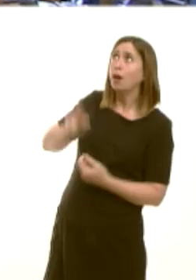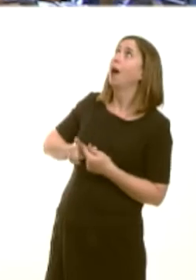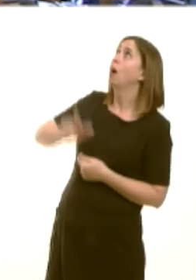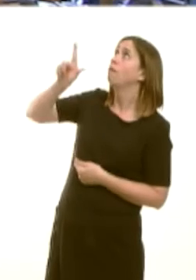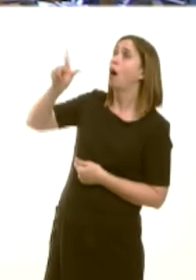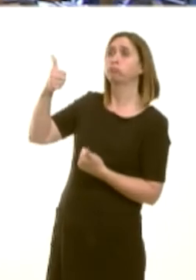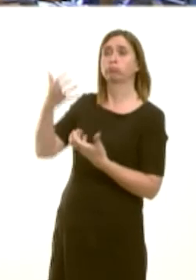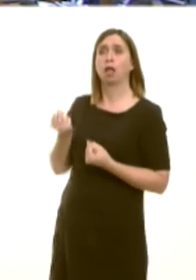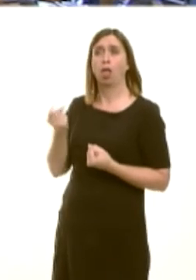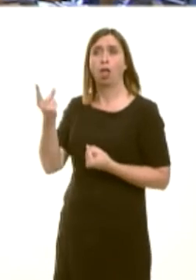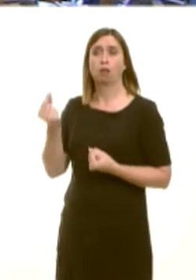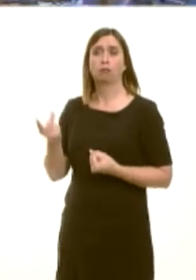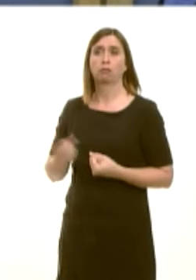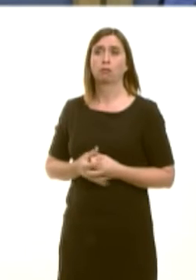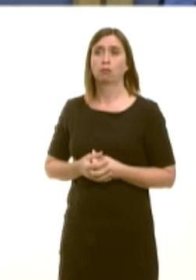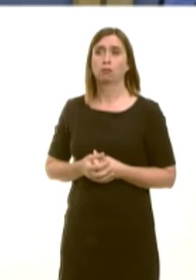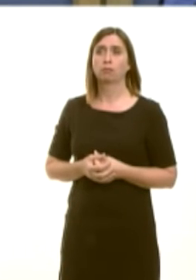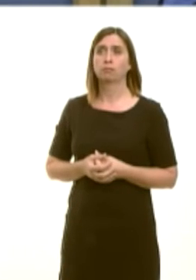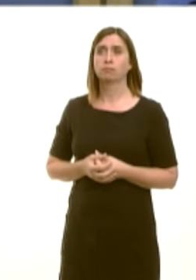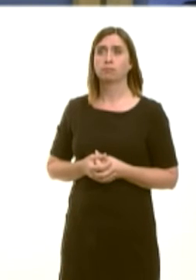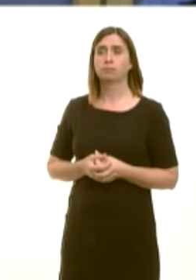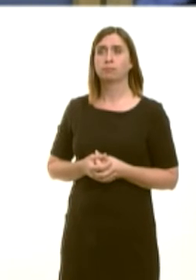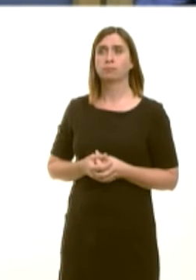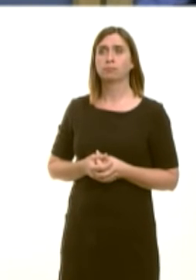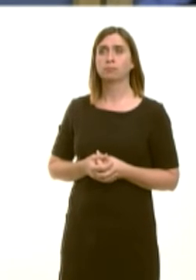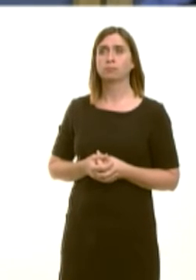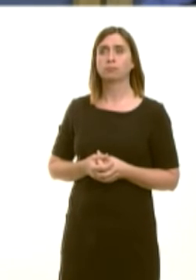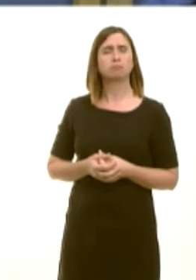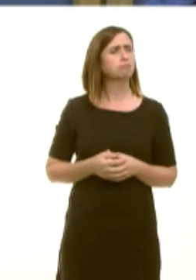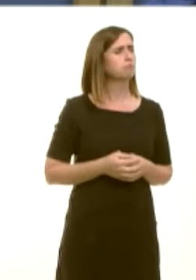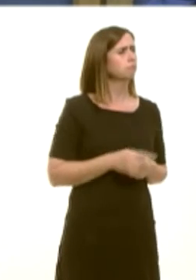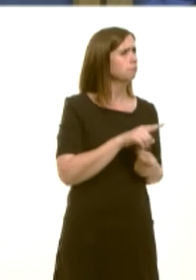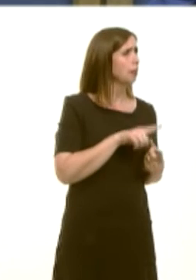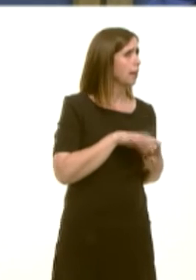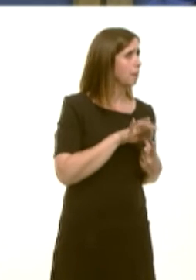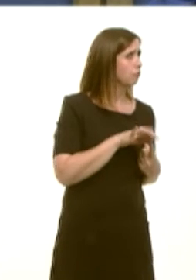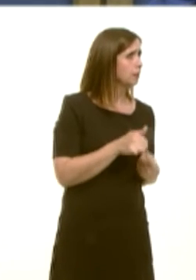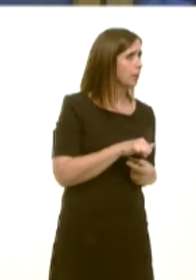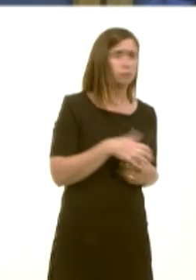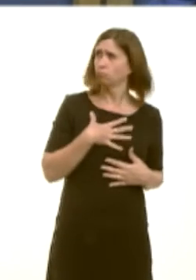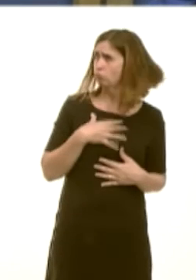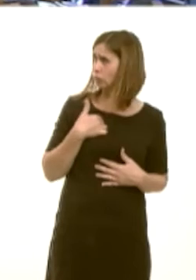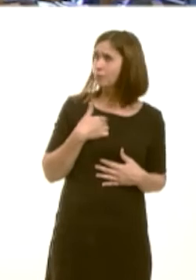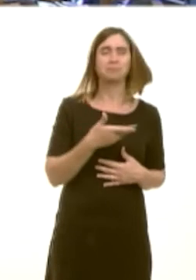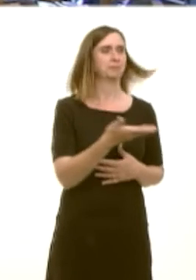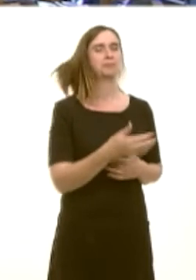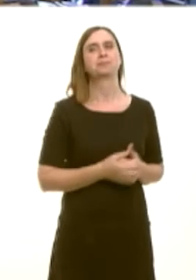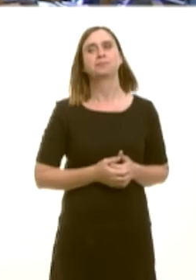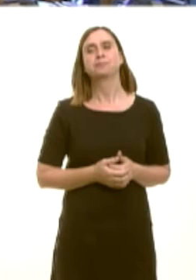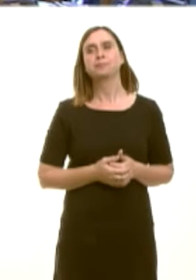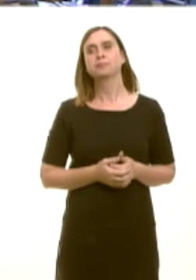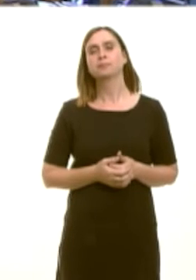Eluned Parrott: First Minister, Iím sure youíd agree that a city deal for Cardiff